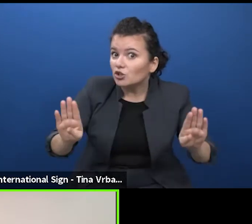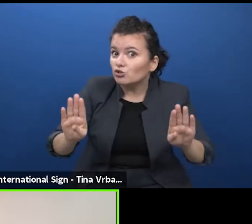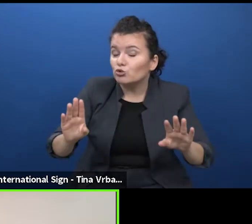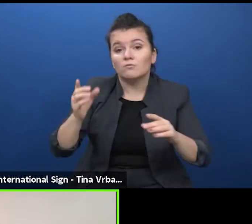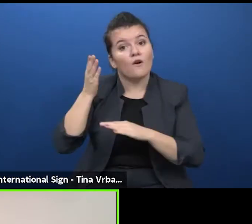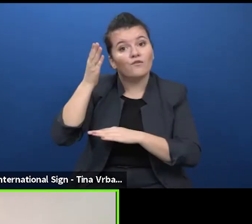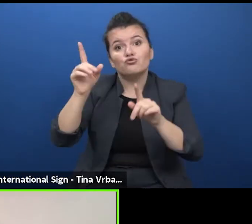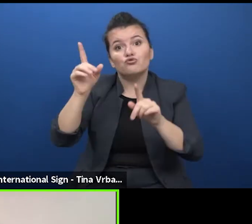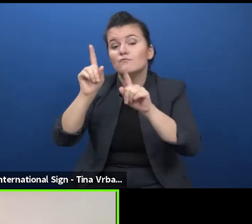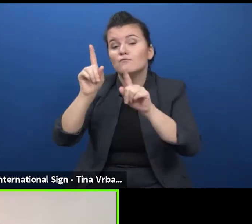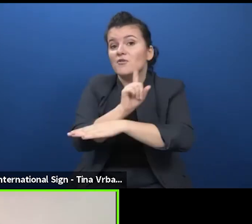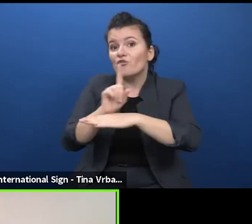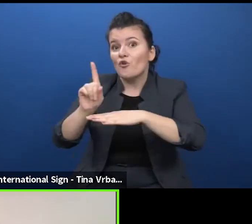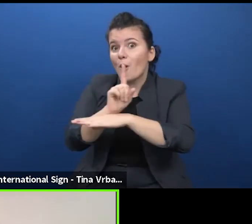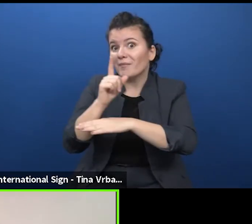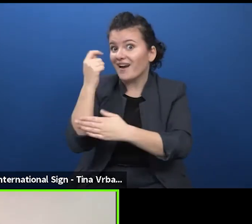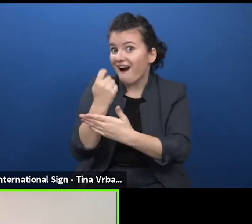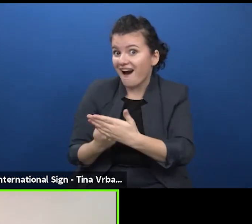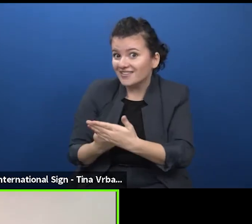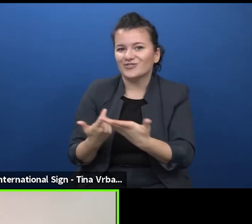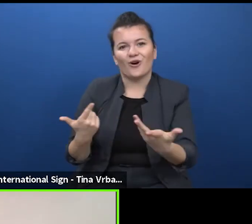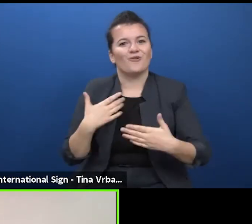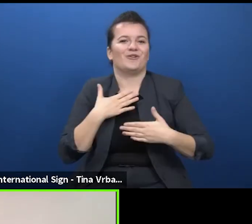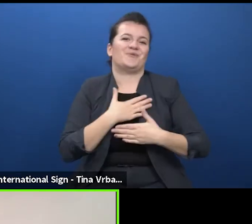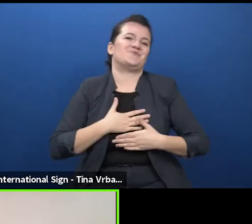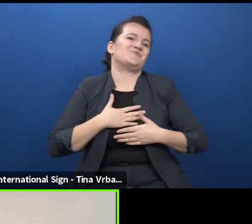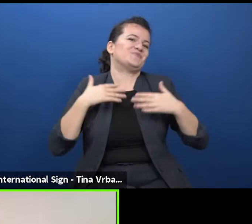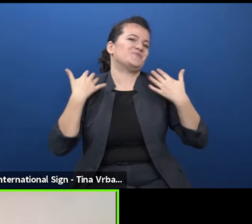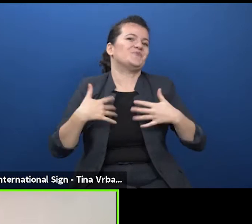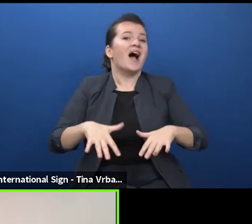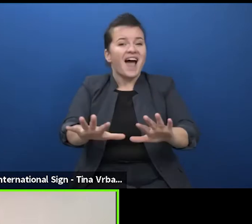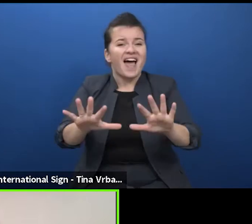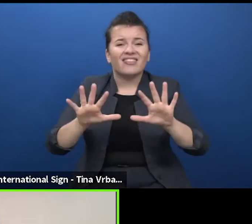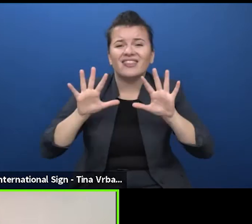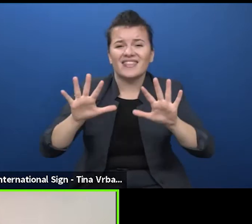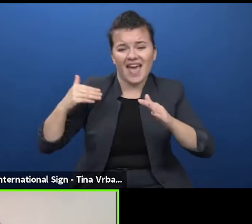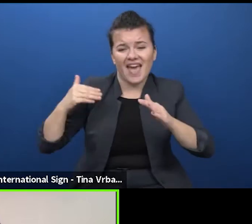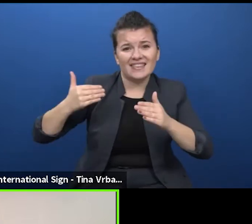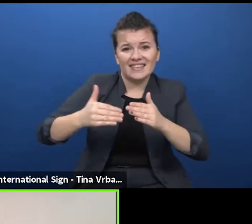it is our pleasure to invite you to join the 10th edition of the Fast Forward European Festival for